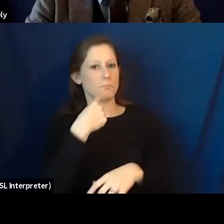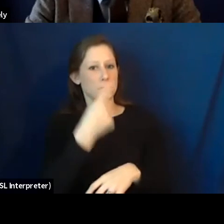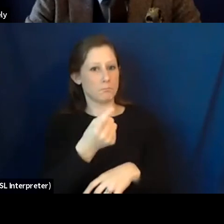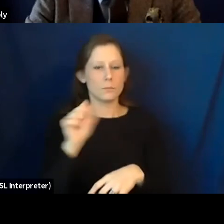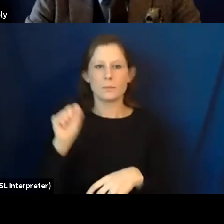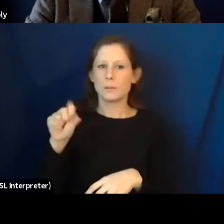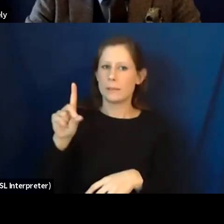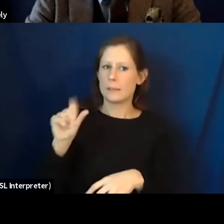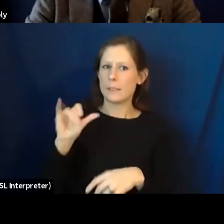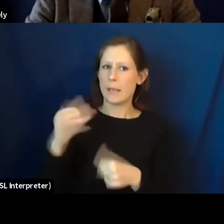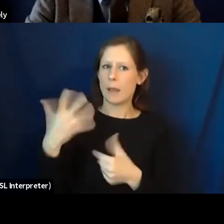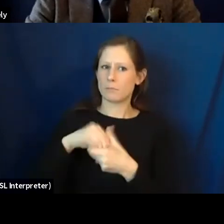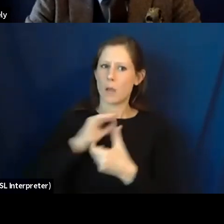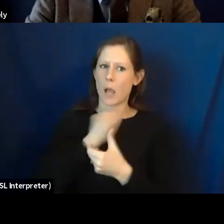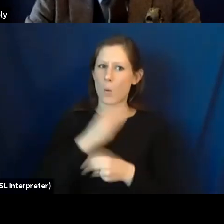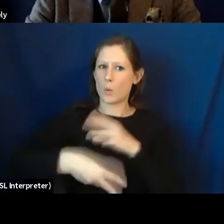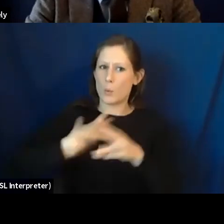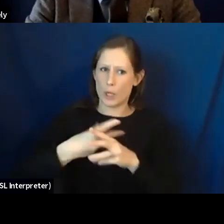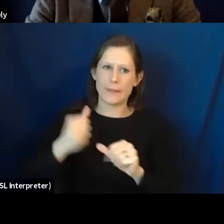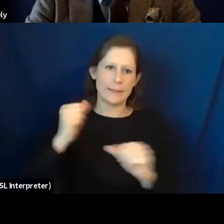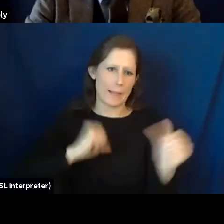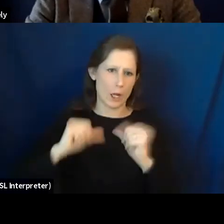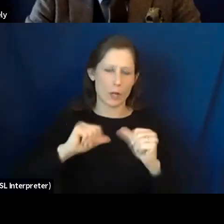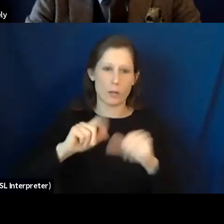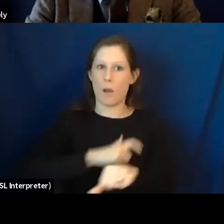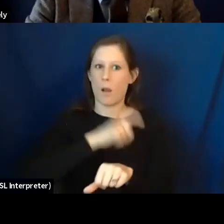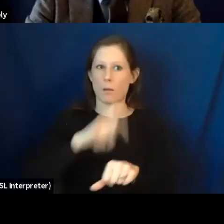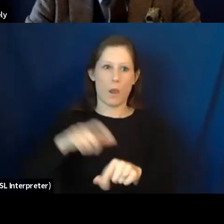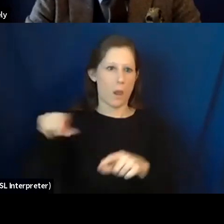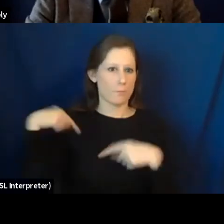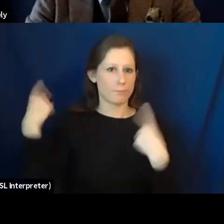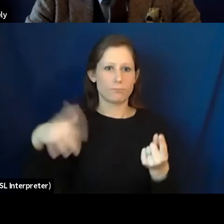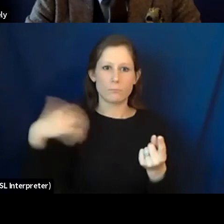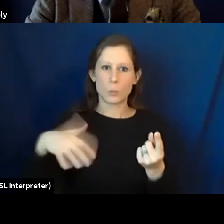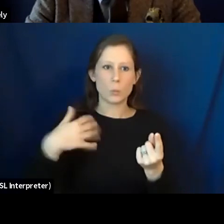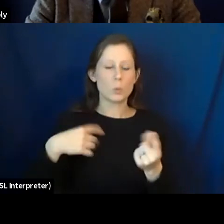of our world in the theater for a very long time and when we did uh started dance the